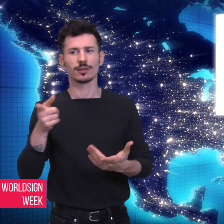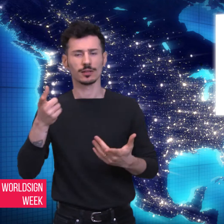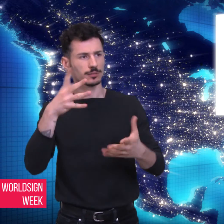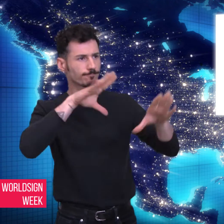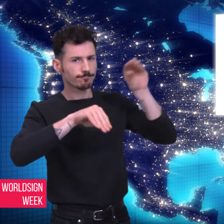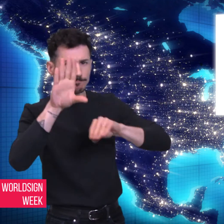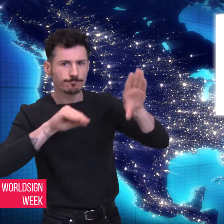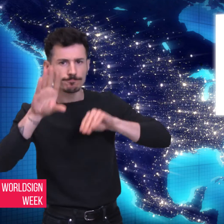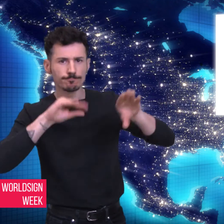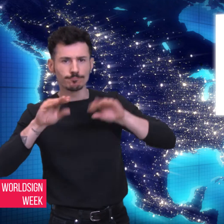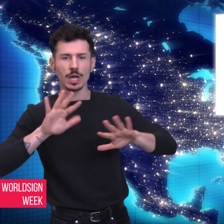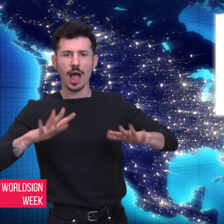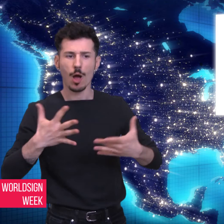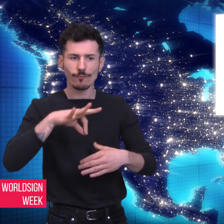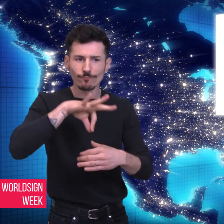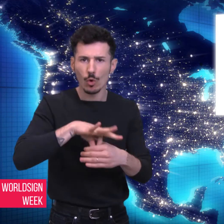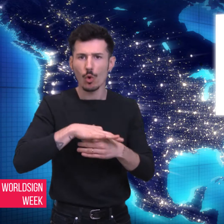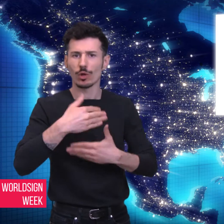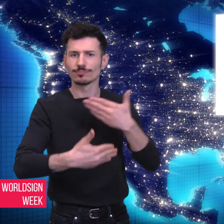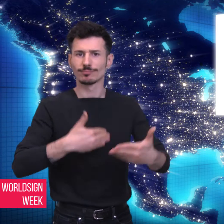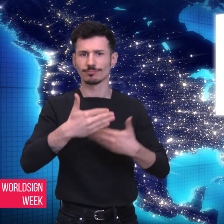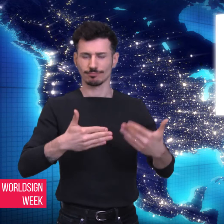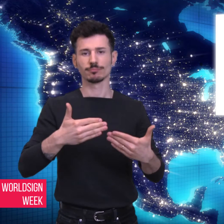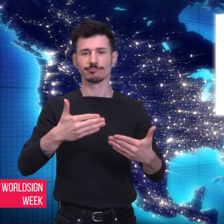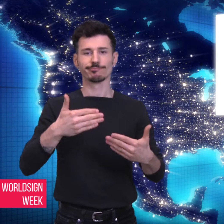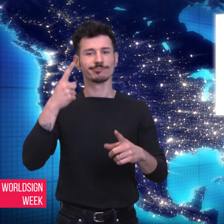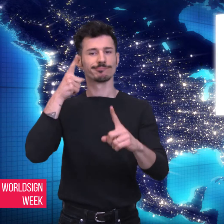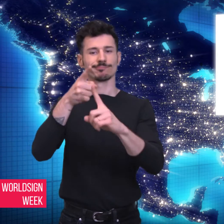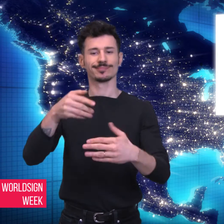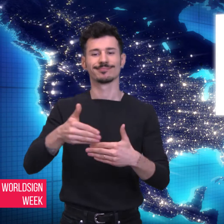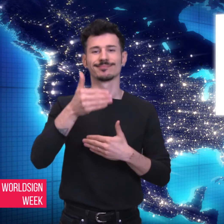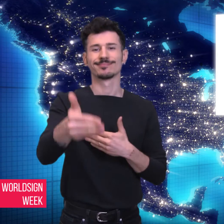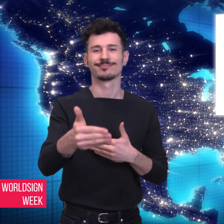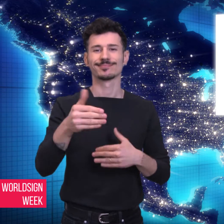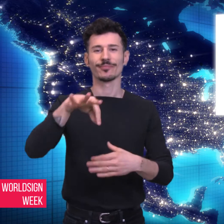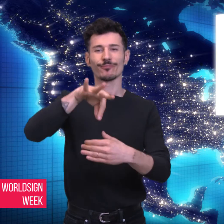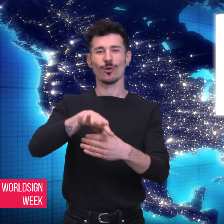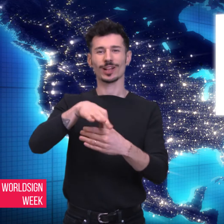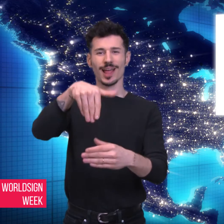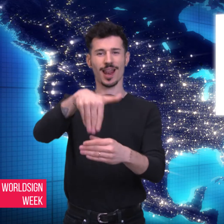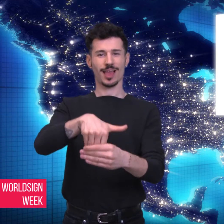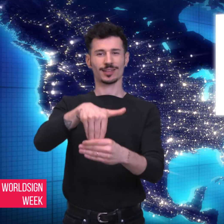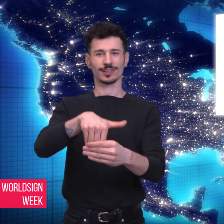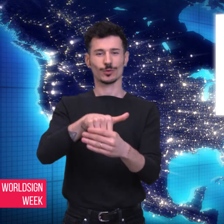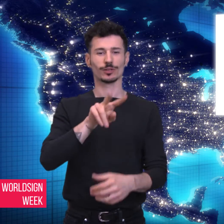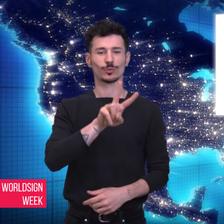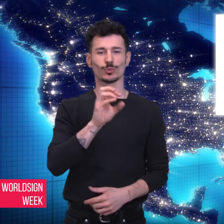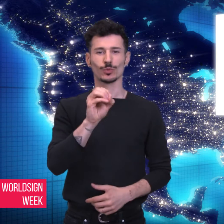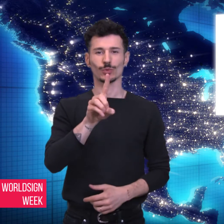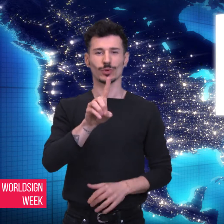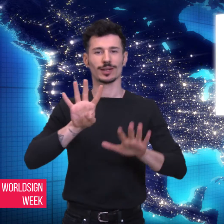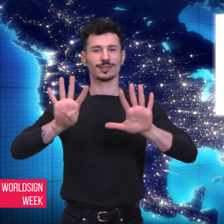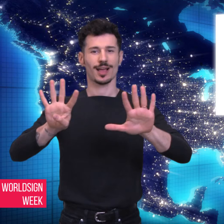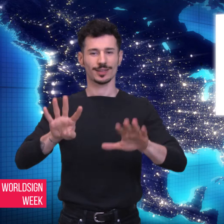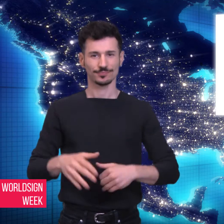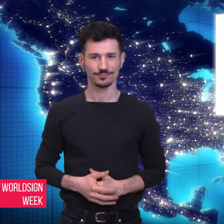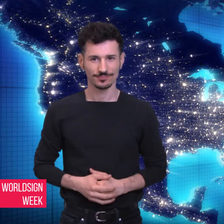and responsibilities during the 2019 Indian elections.